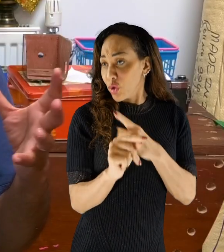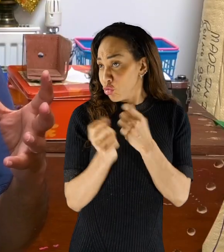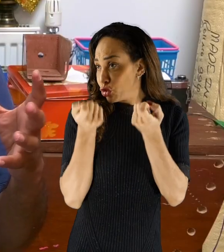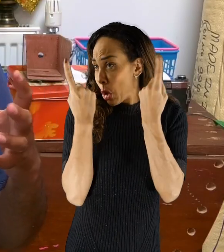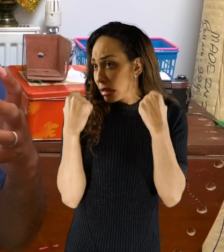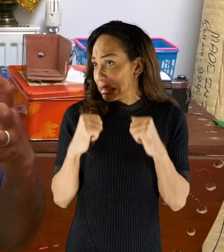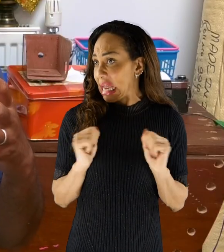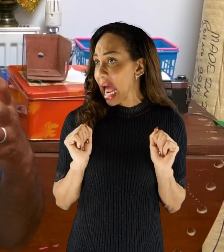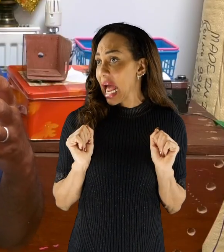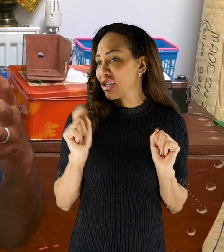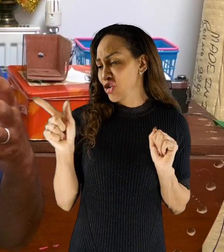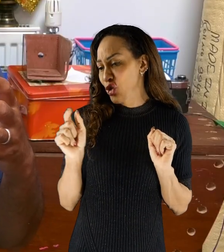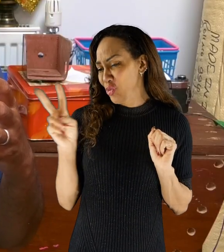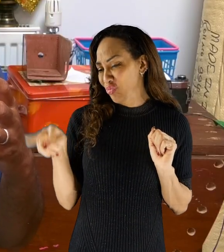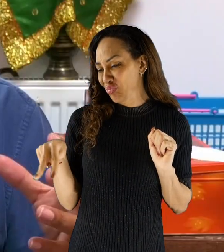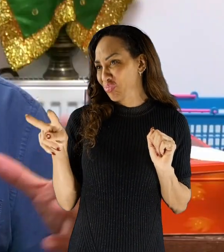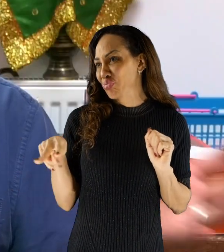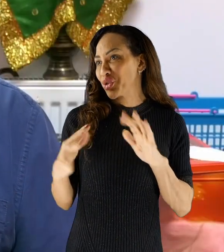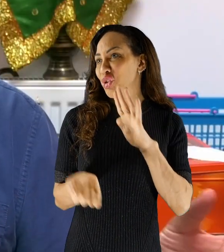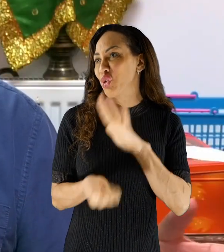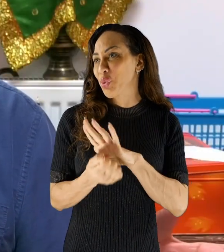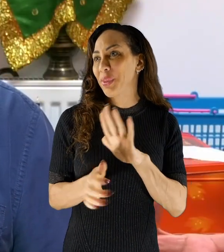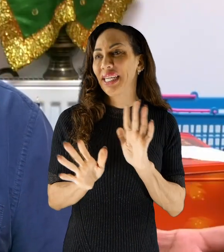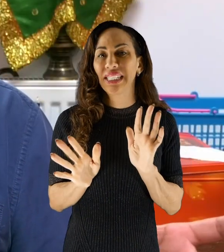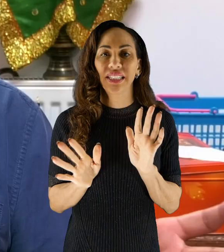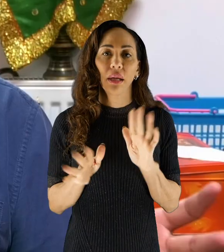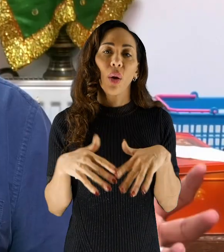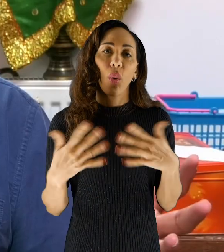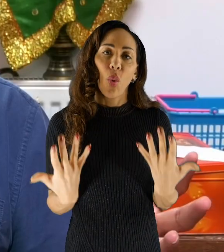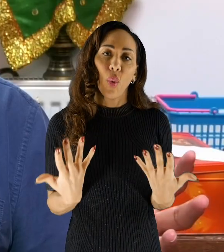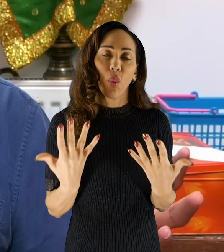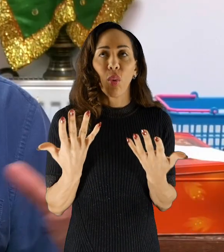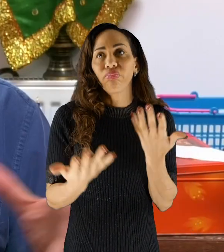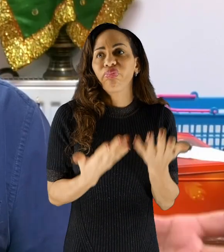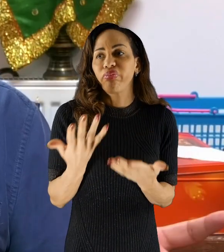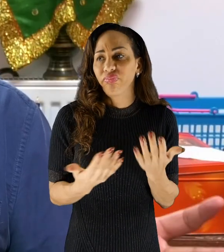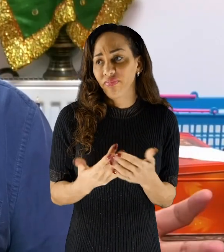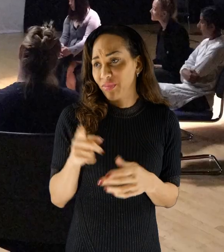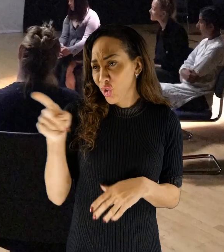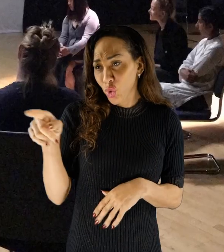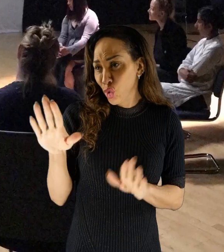and or you shouldn't be there. And I think that's wrong. I think the way